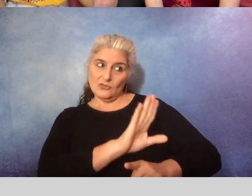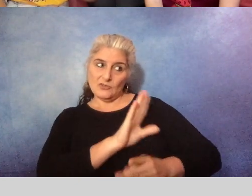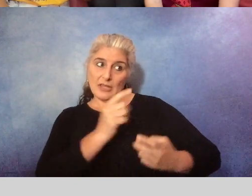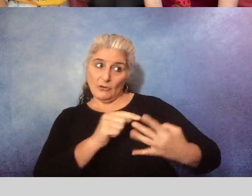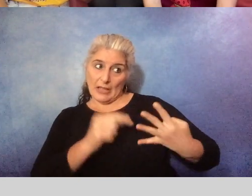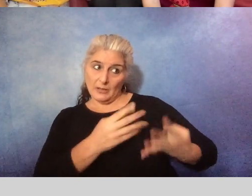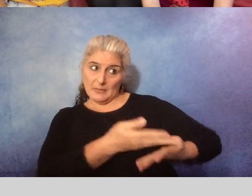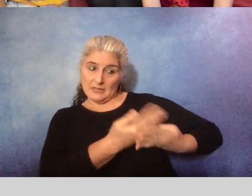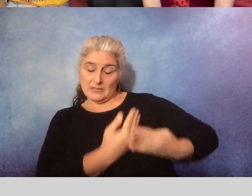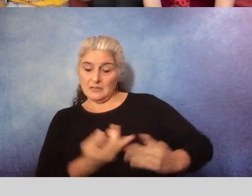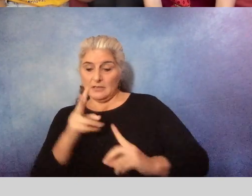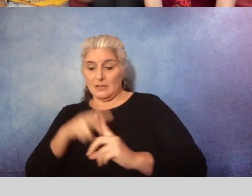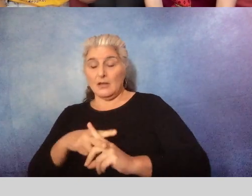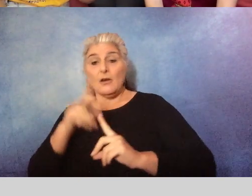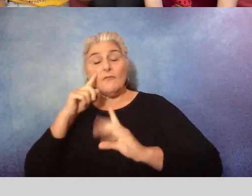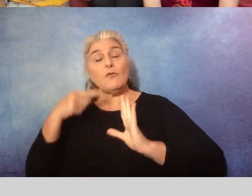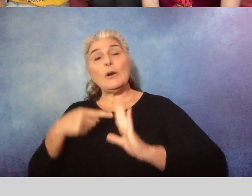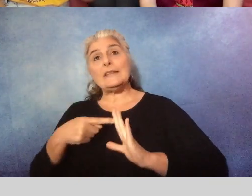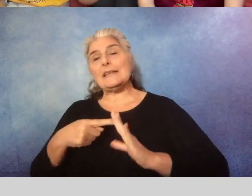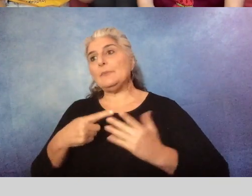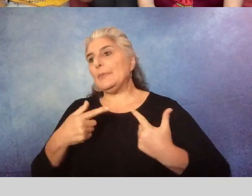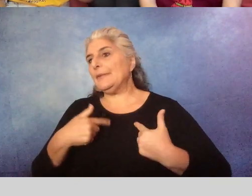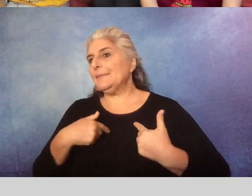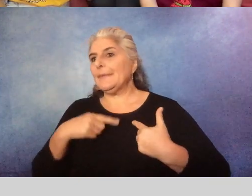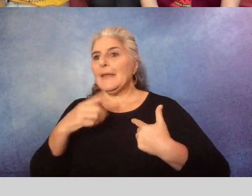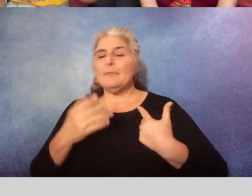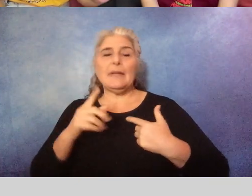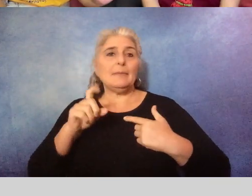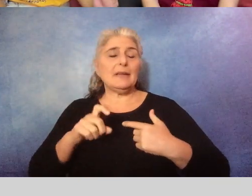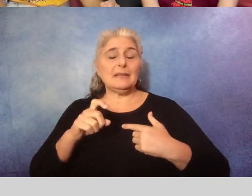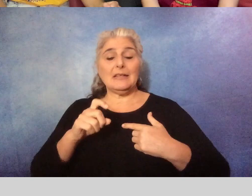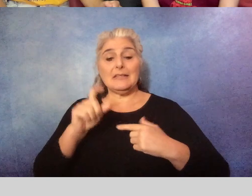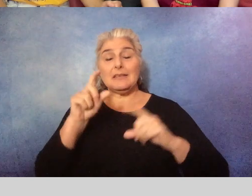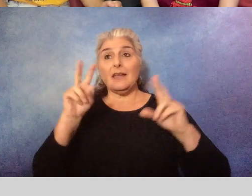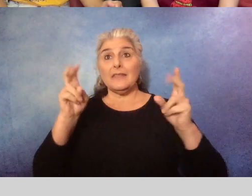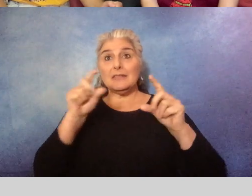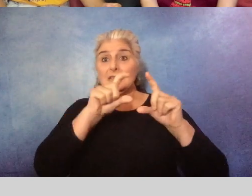So I see that it needs that title has a large font size.